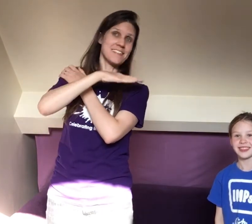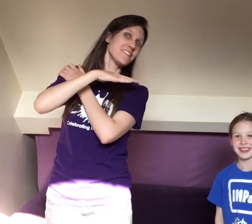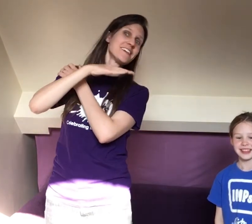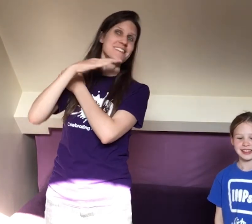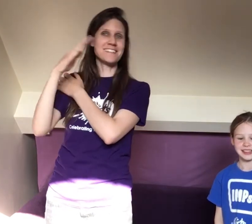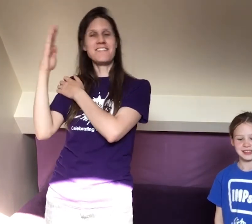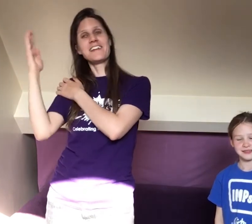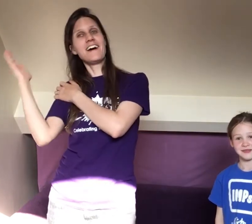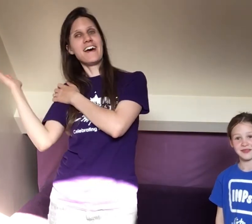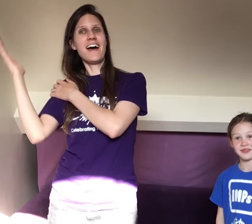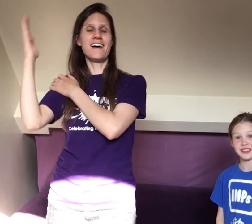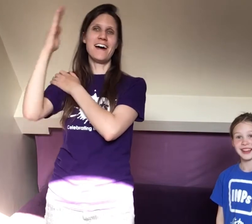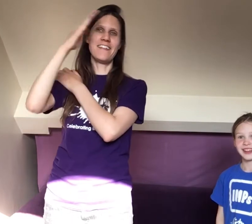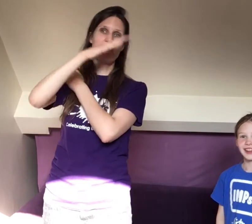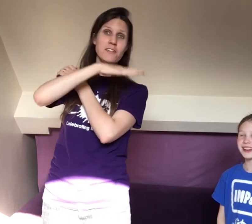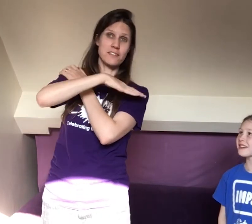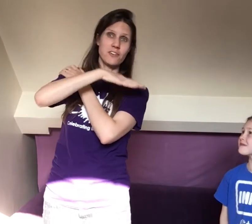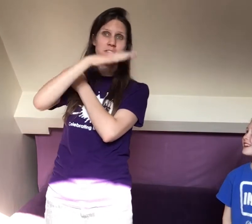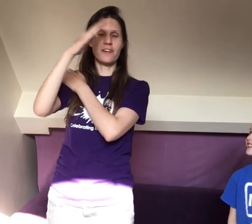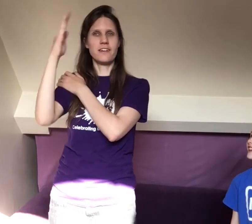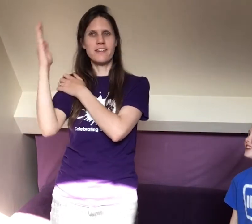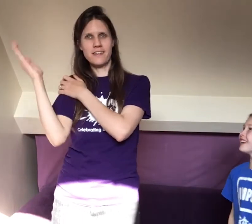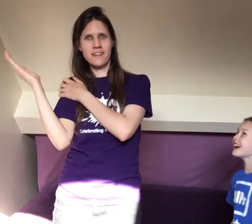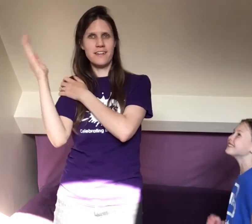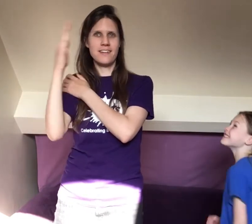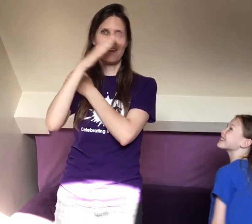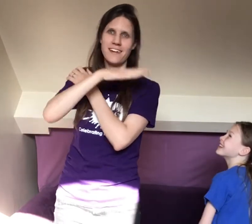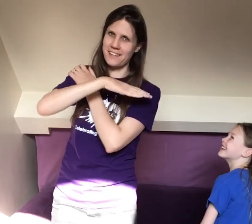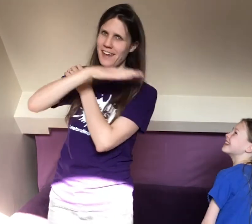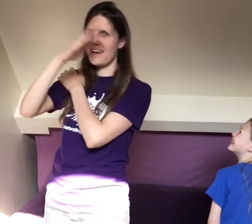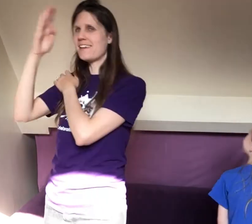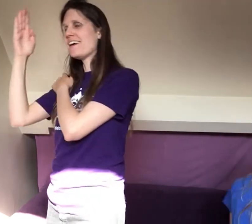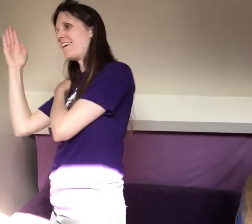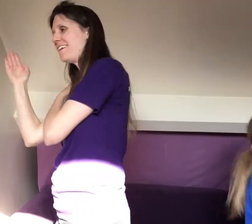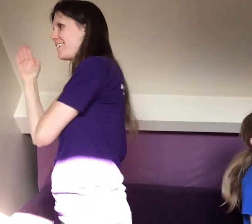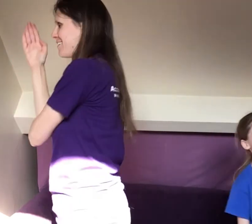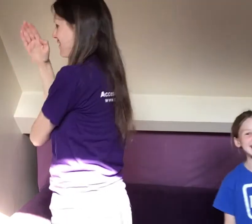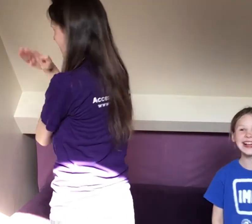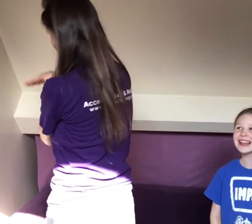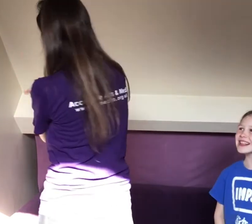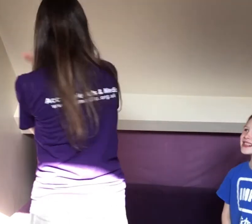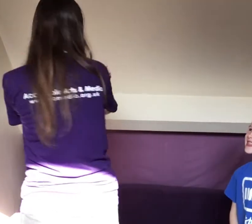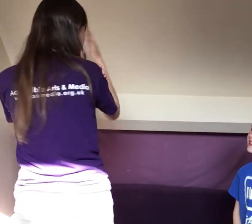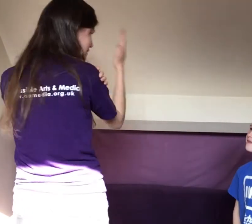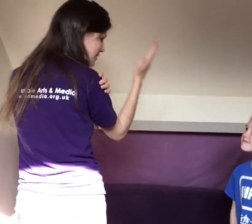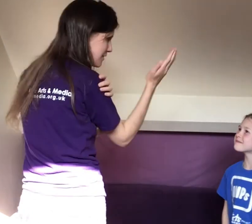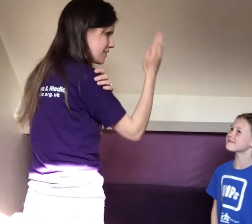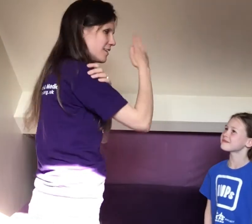I’ll see if I can do something like that! And then what was the fourth one? And then we can turn around! OK, yeah! All right!